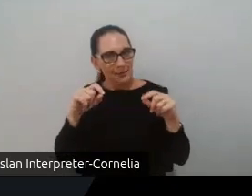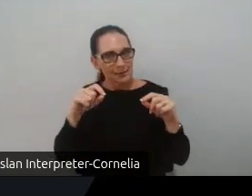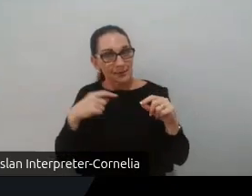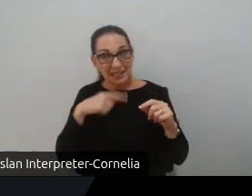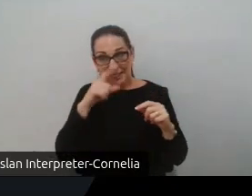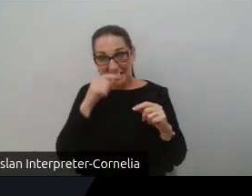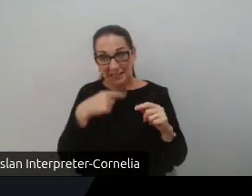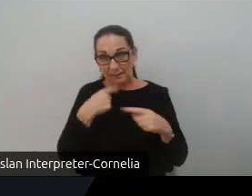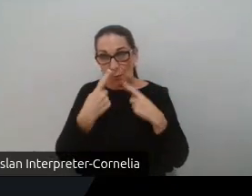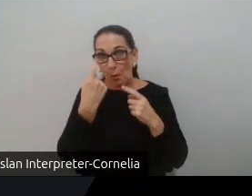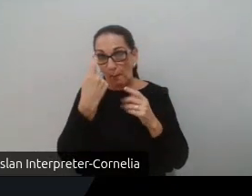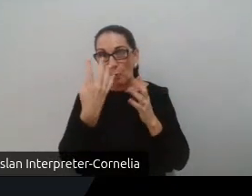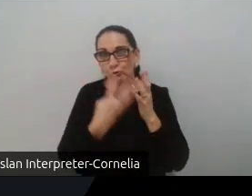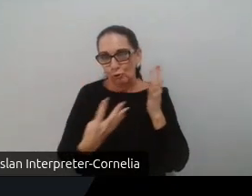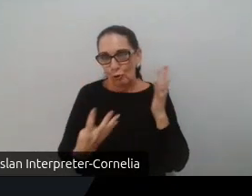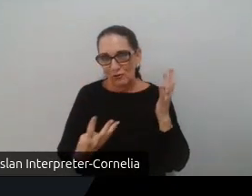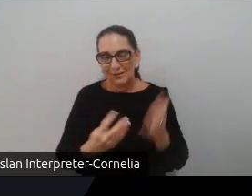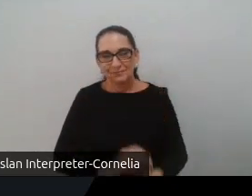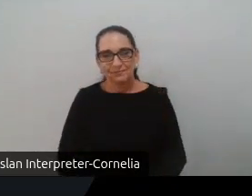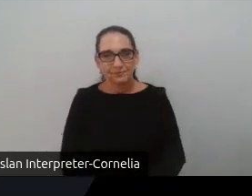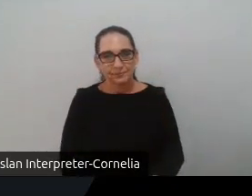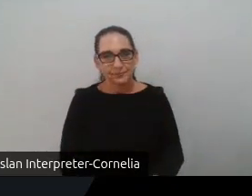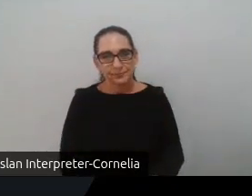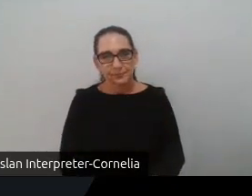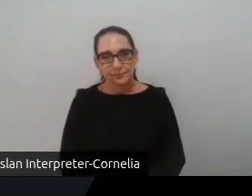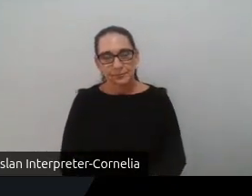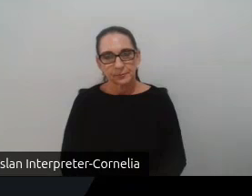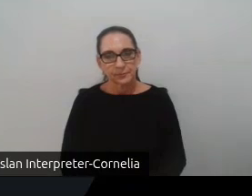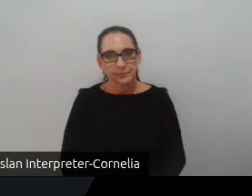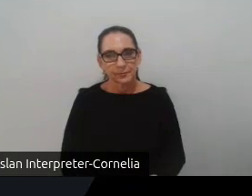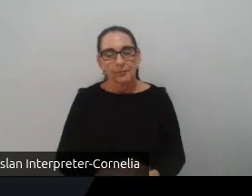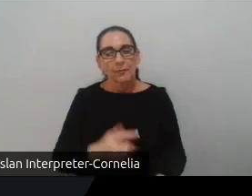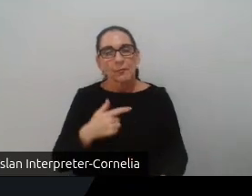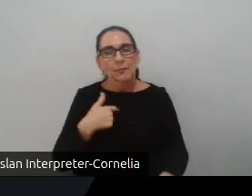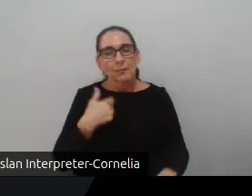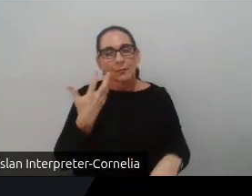the next slide? Thank you. So, um, I had an example that I just wanted to show what how